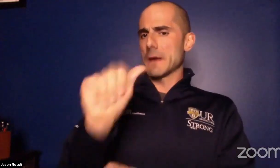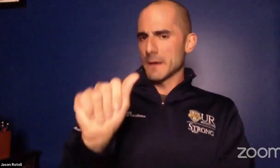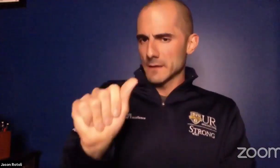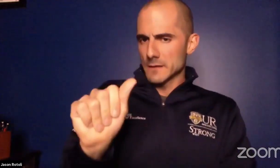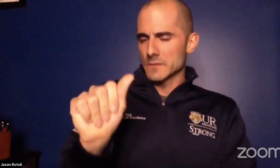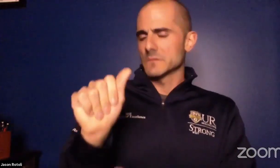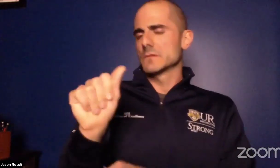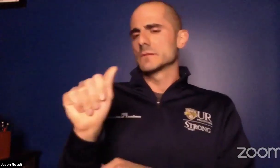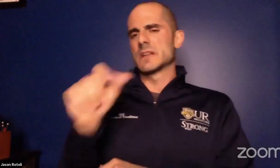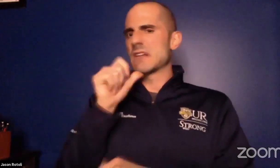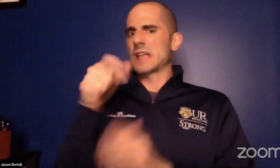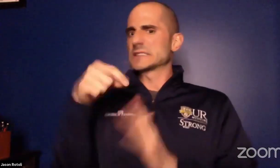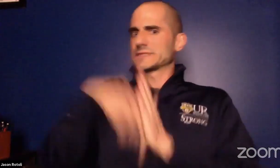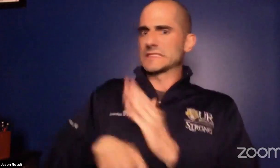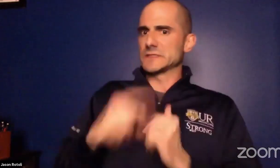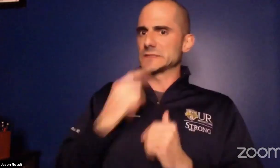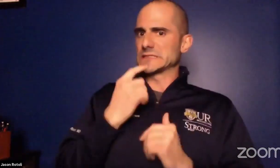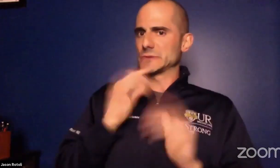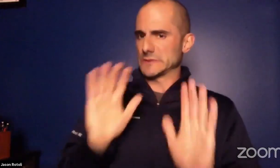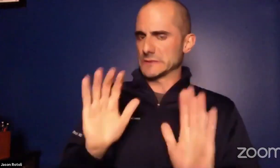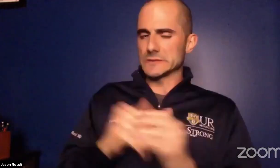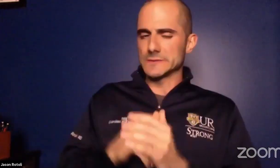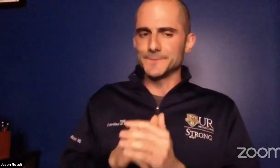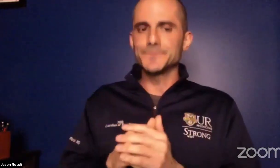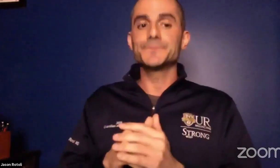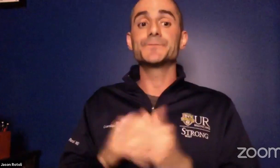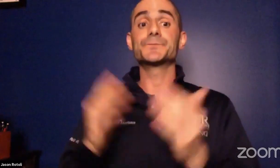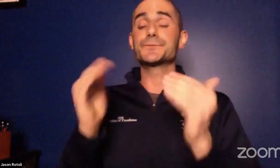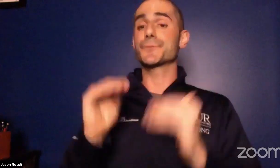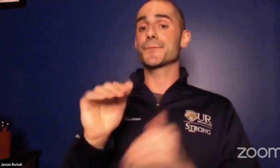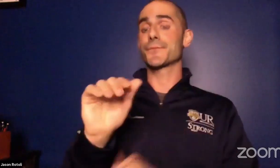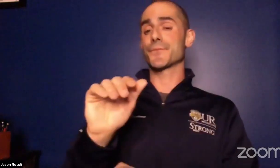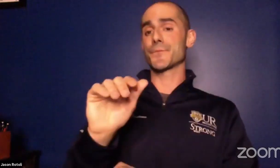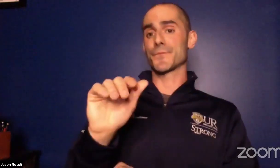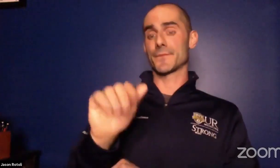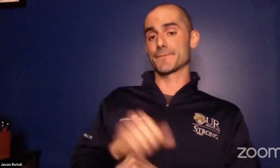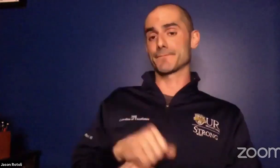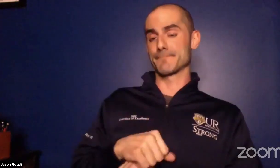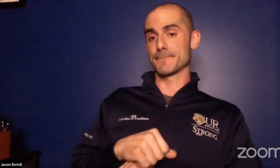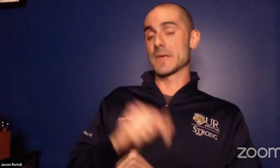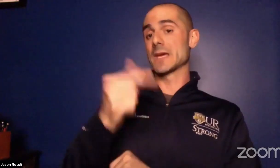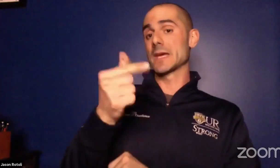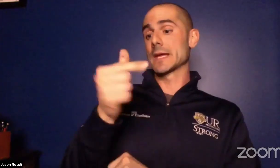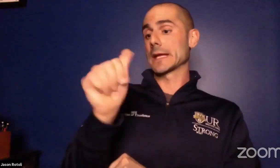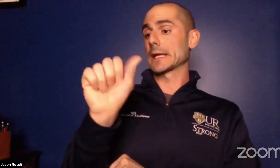something like that within your sinuses, that would be a sinus infection.